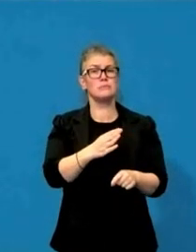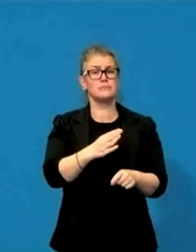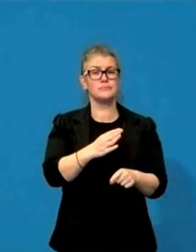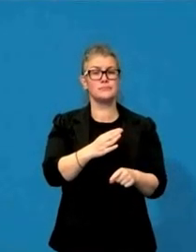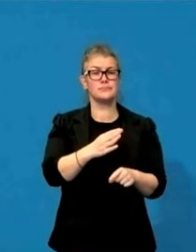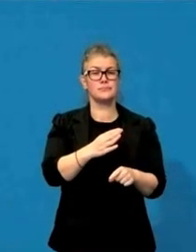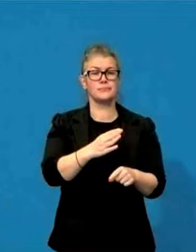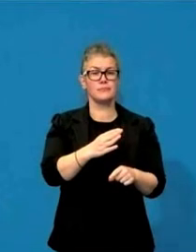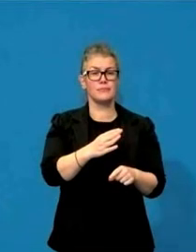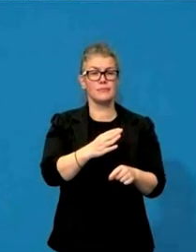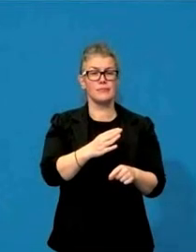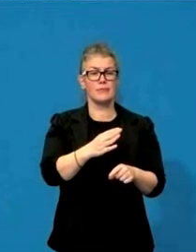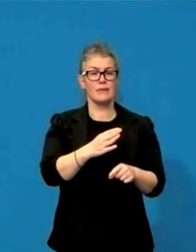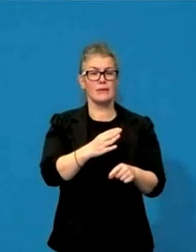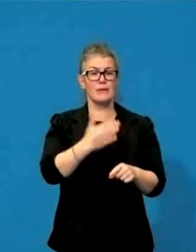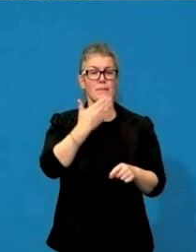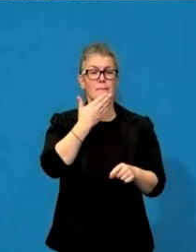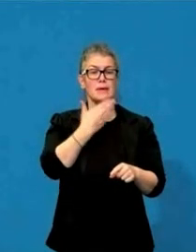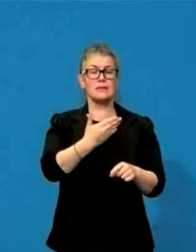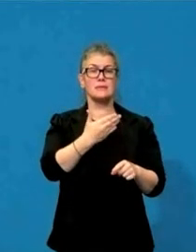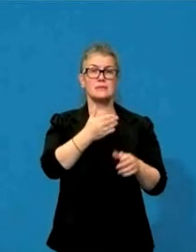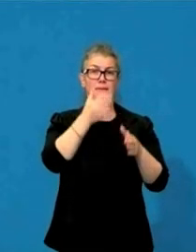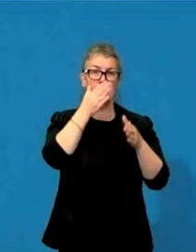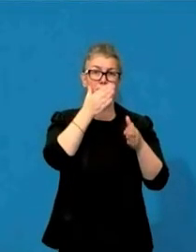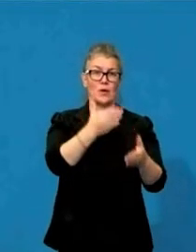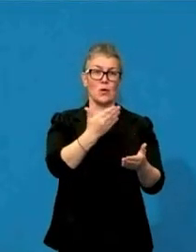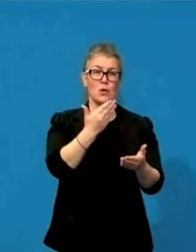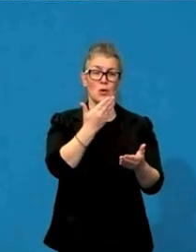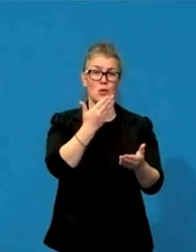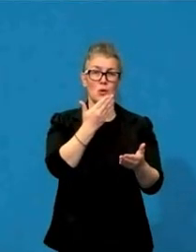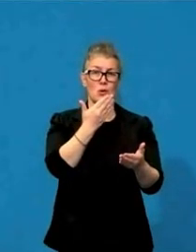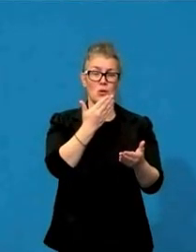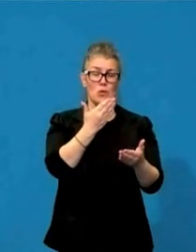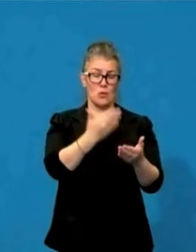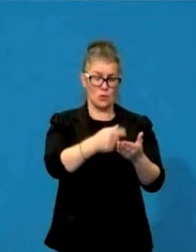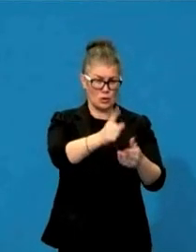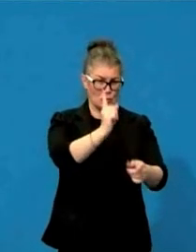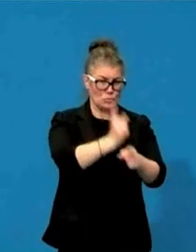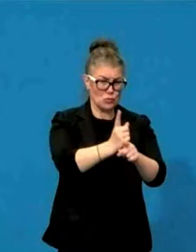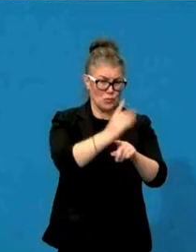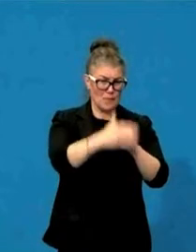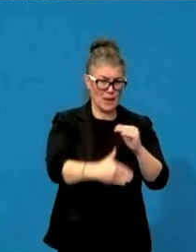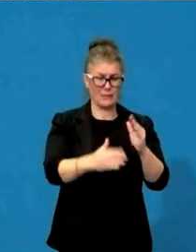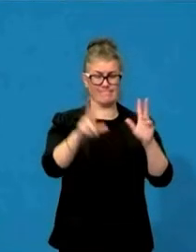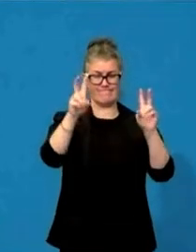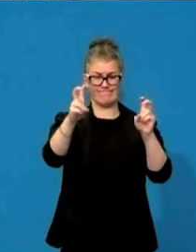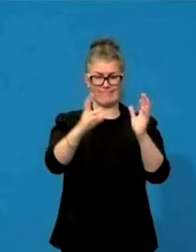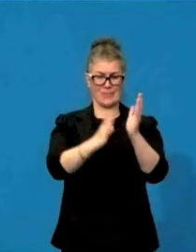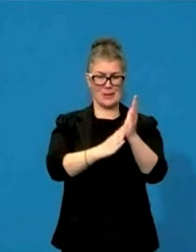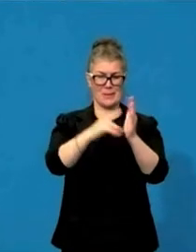to focus on what you say in your statement about a mentor model. For example, at paragraph 32 you say that: